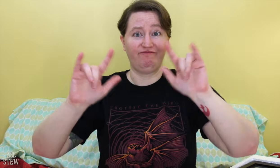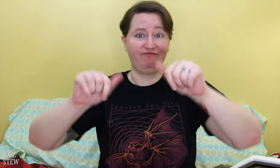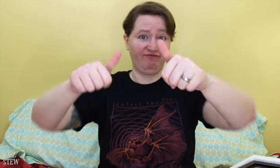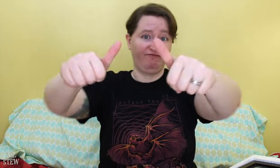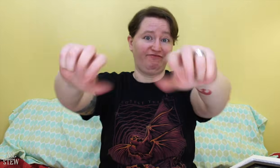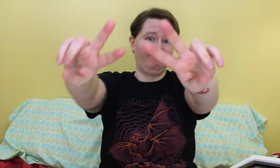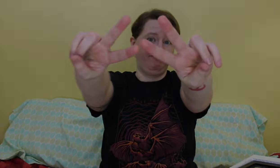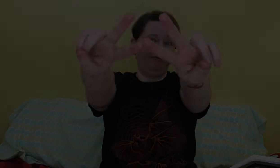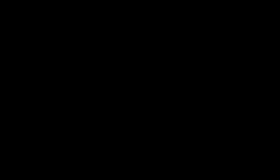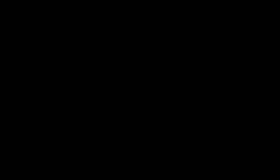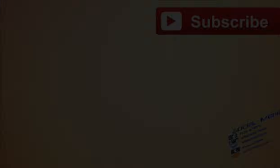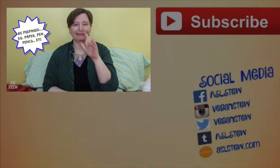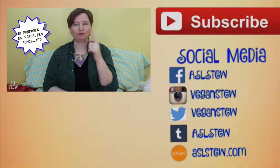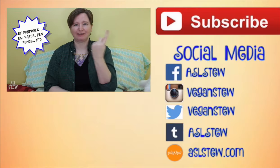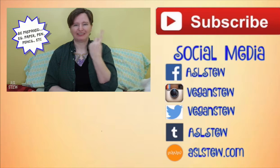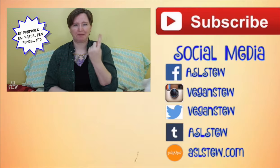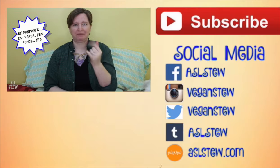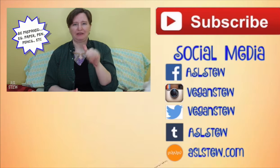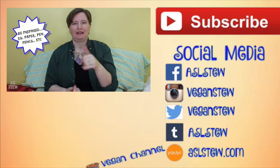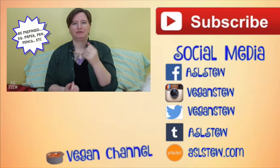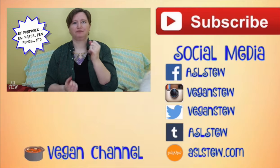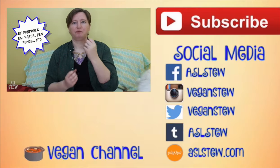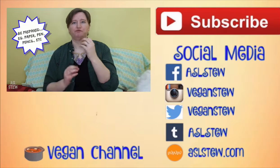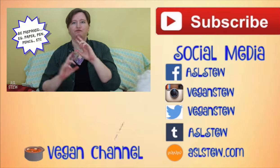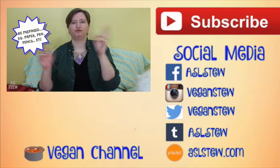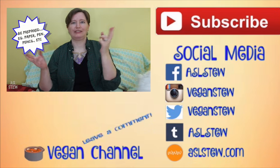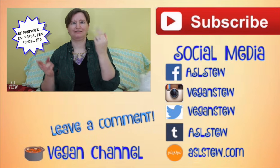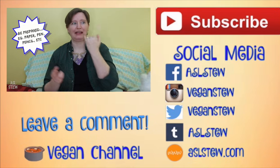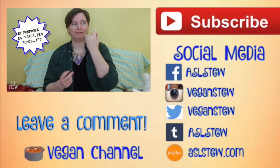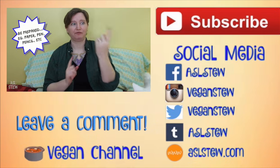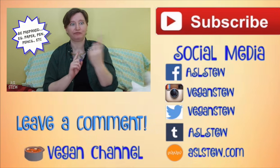Alright bye! .... like a pen or a pencil.